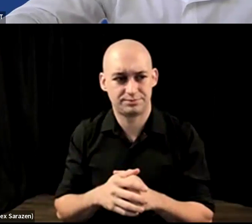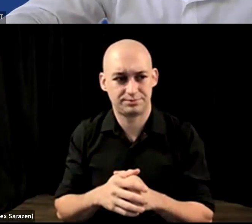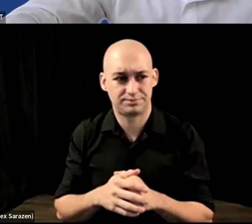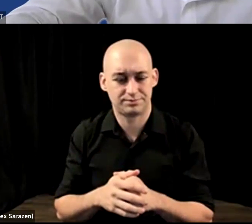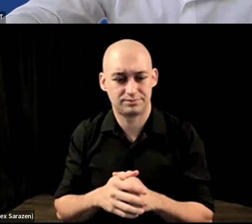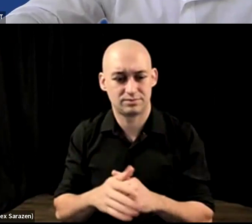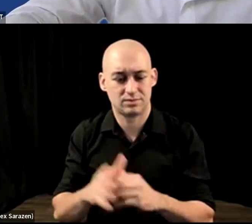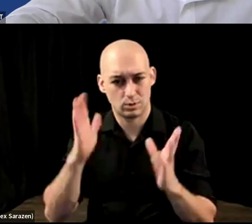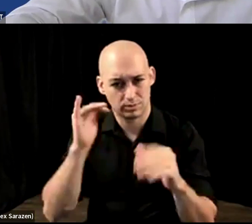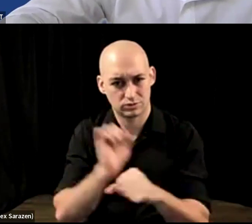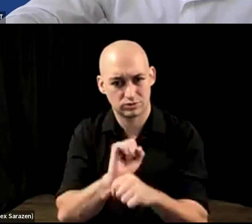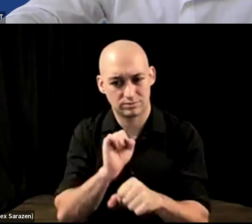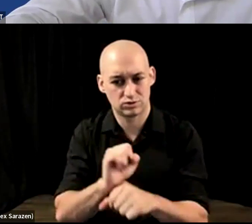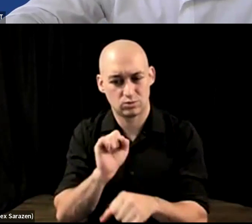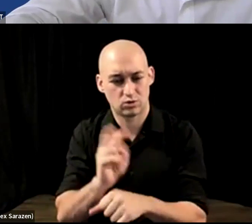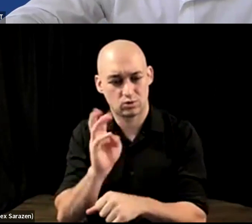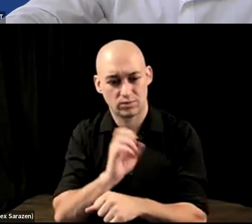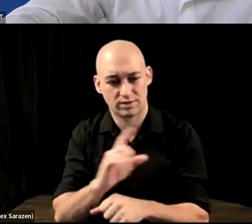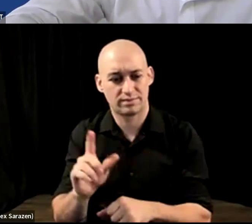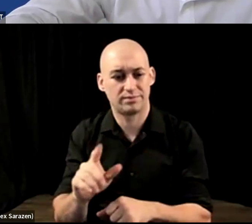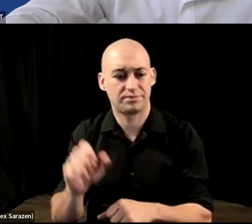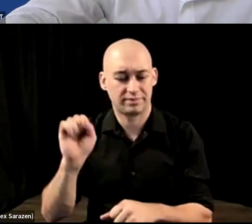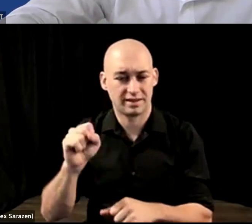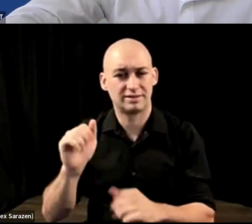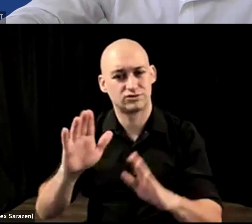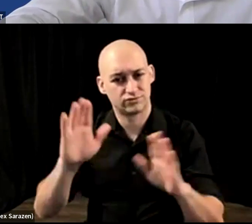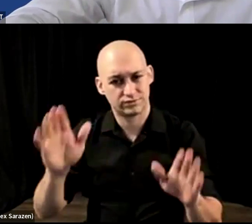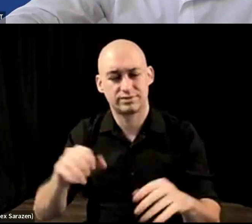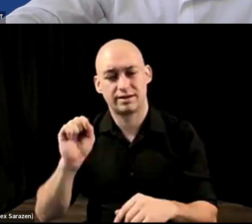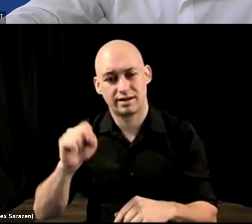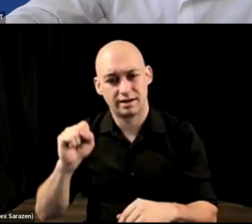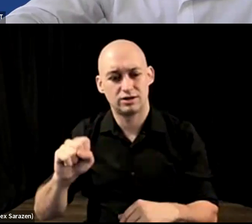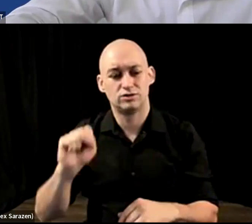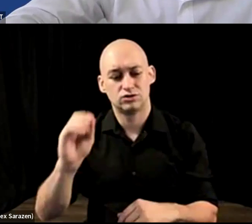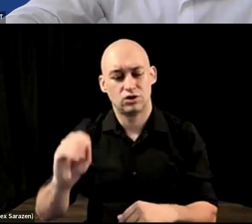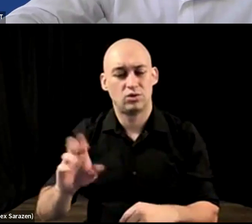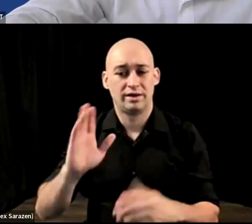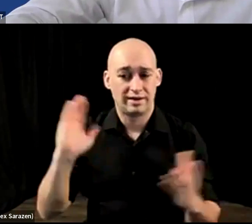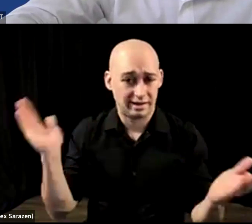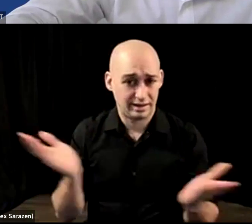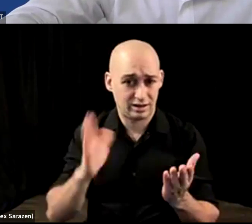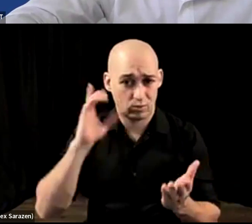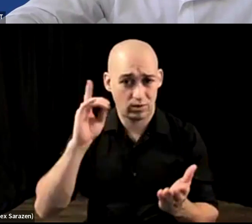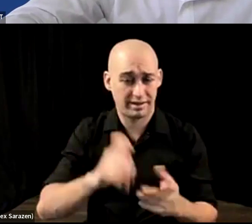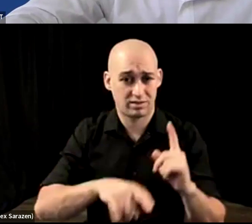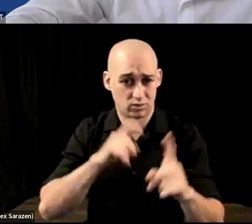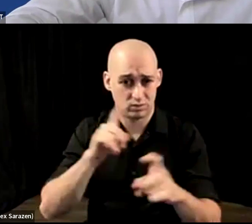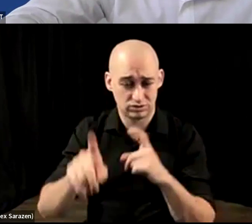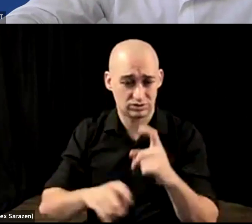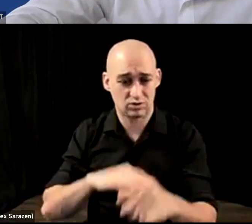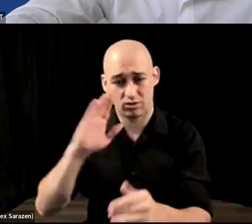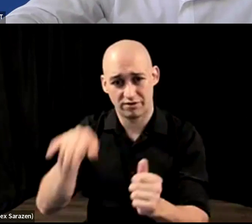well. Yeah so, I think here would be the question - We're going to follow the federal guidelines on